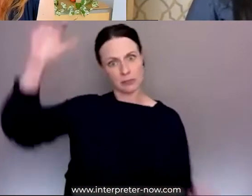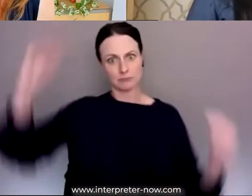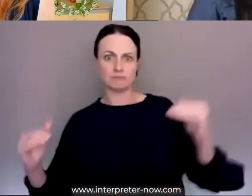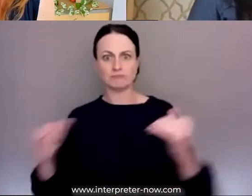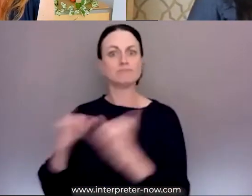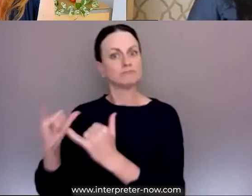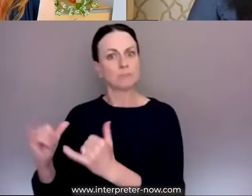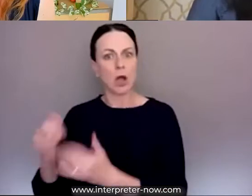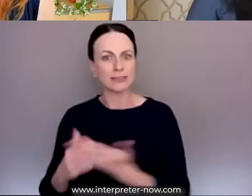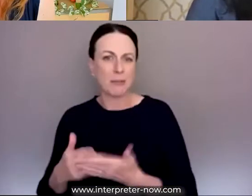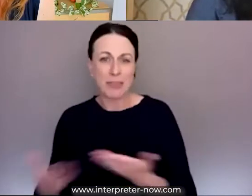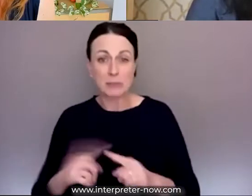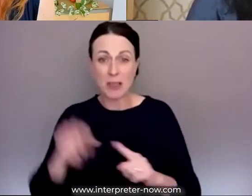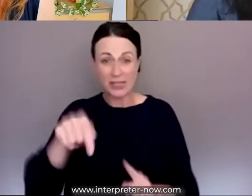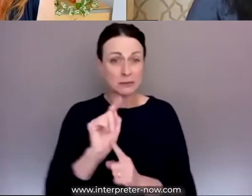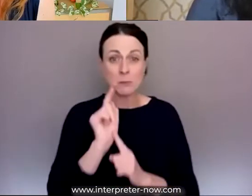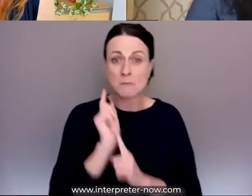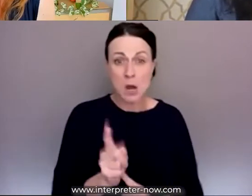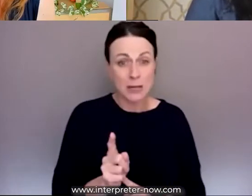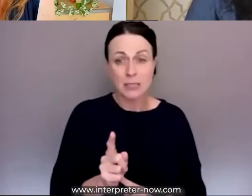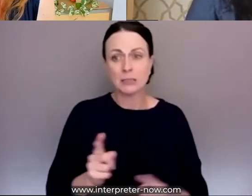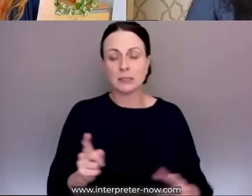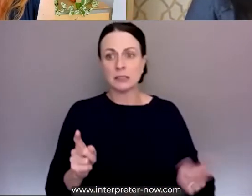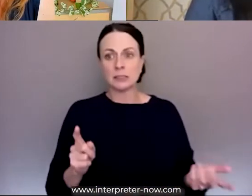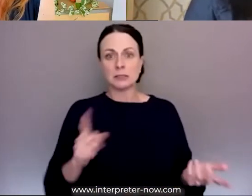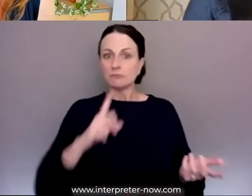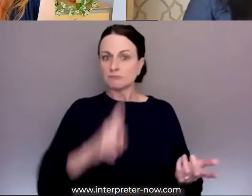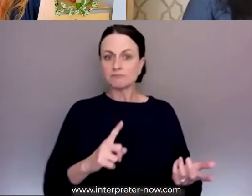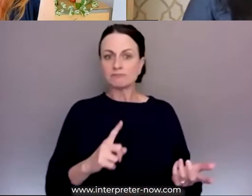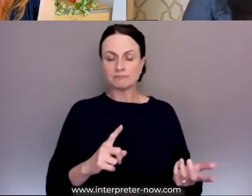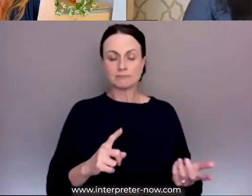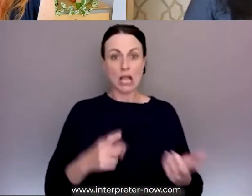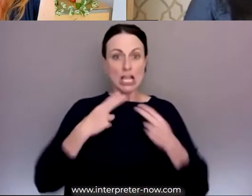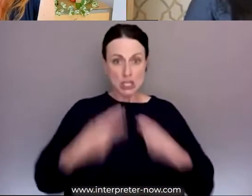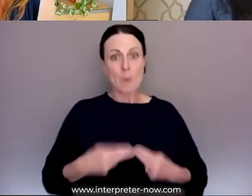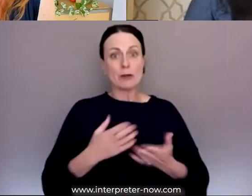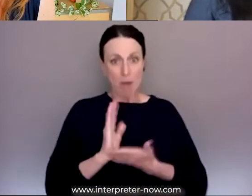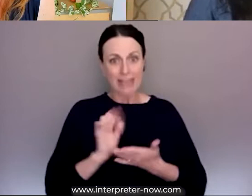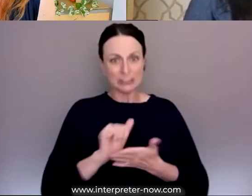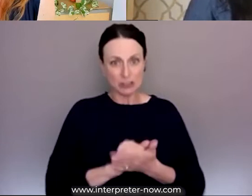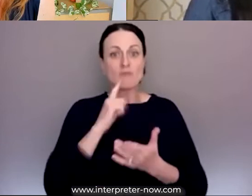But I also think this is a moment to push an actual human rights agenda in both parties.